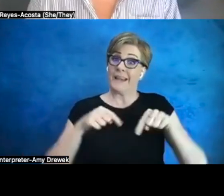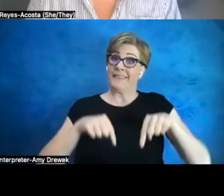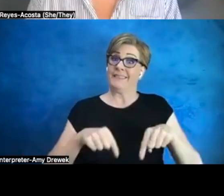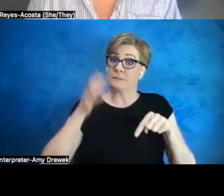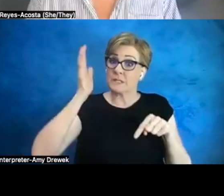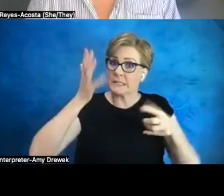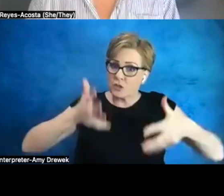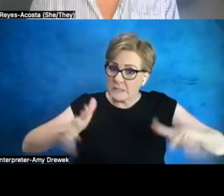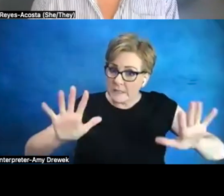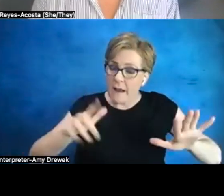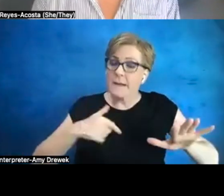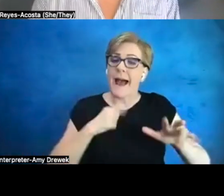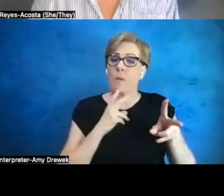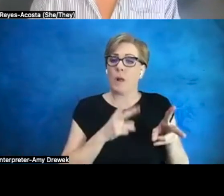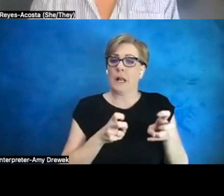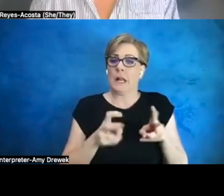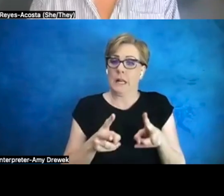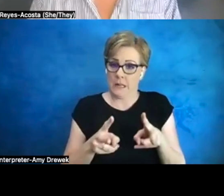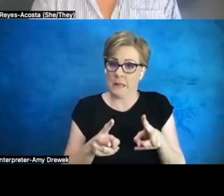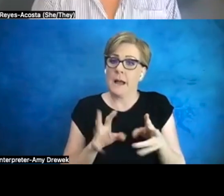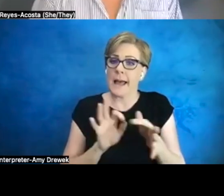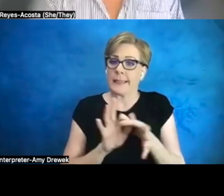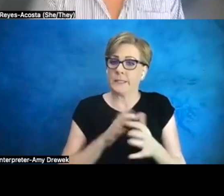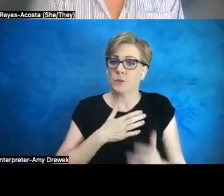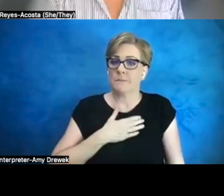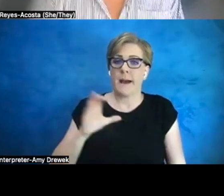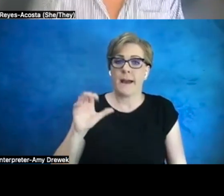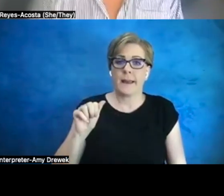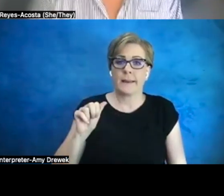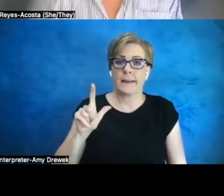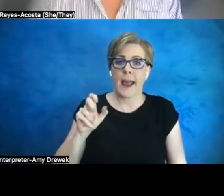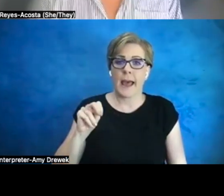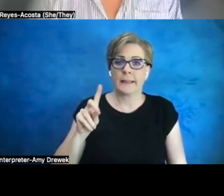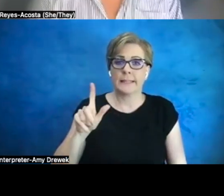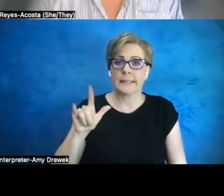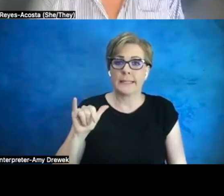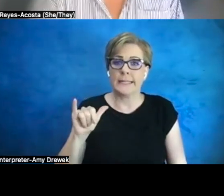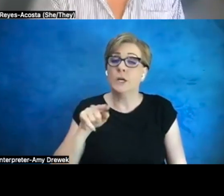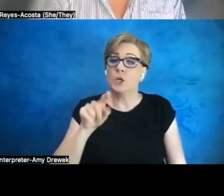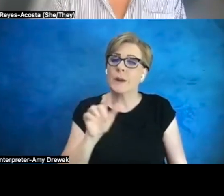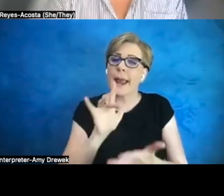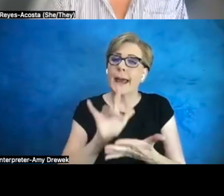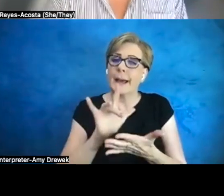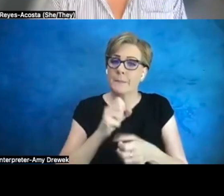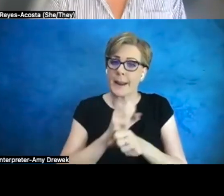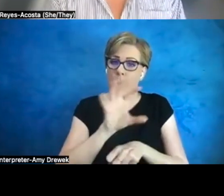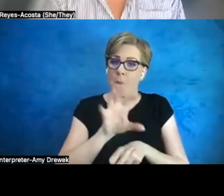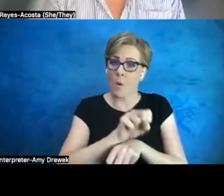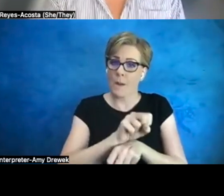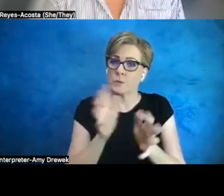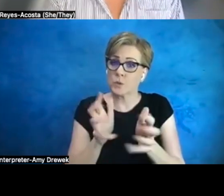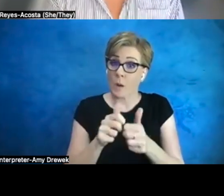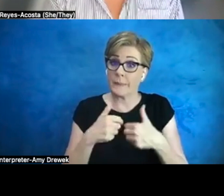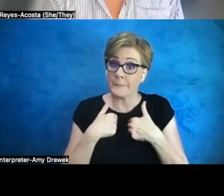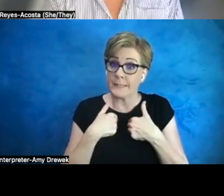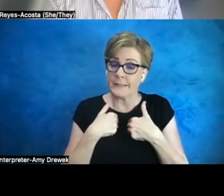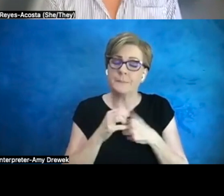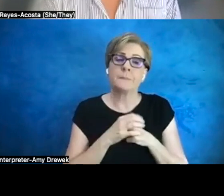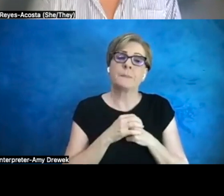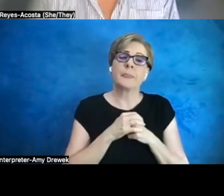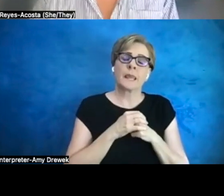to my Calendly, which you can use to schedule directly with me, as well as some other links.